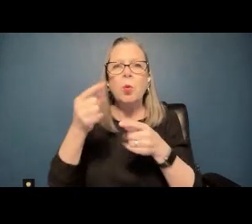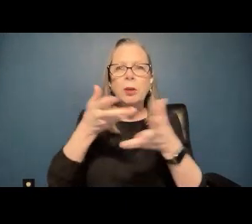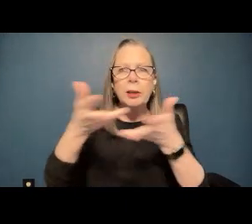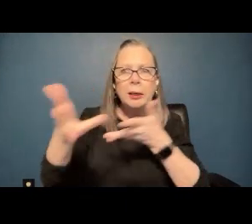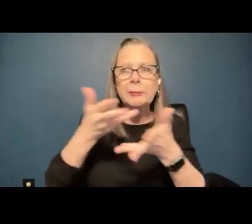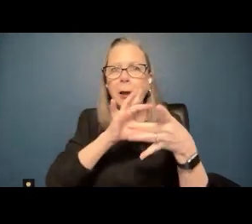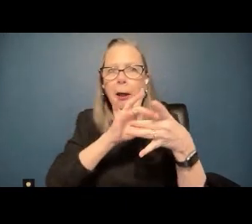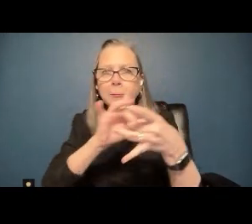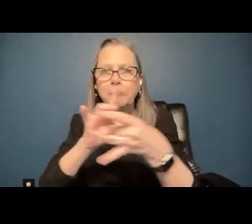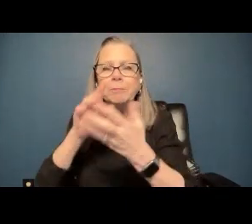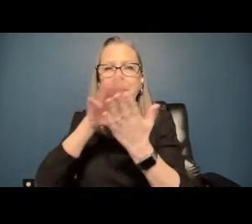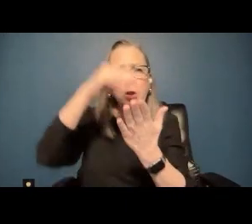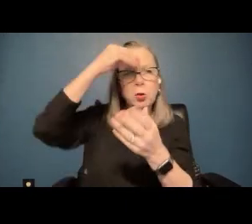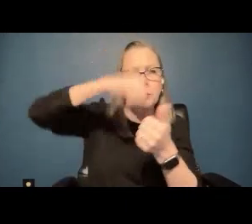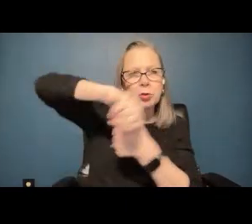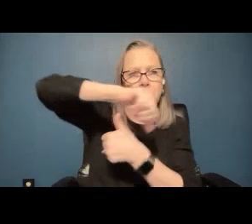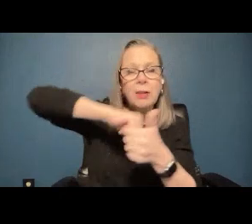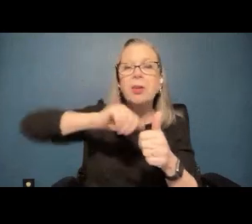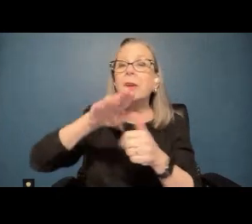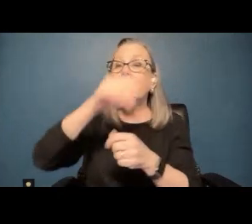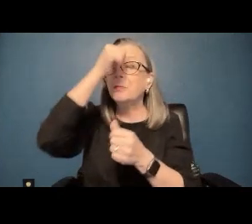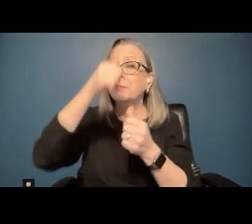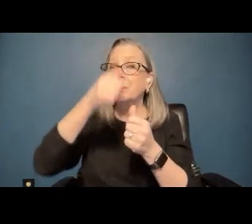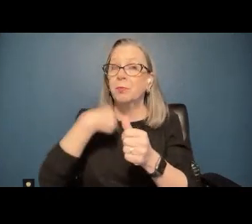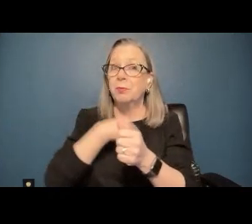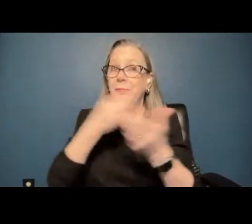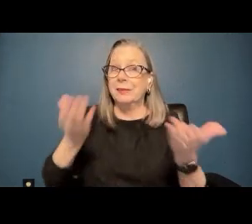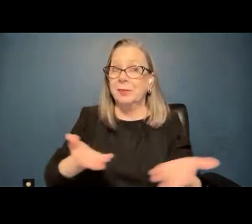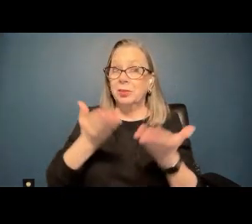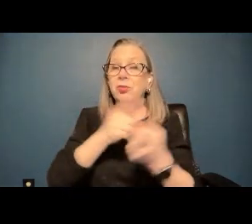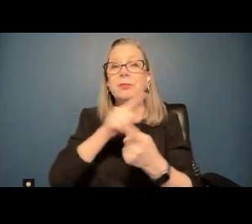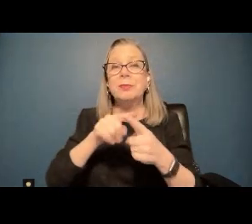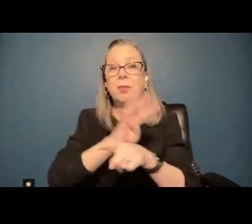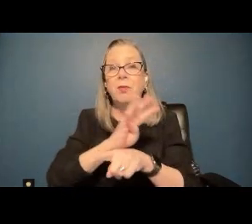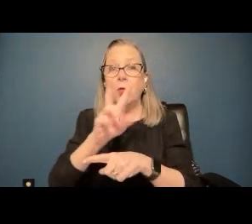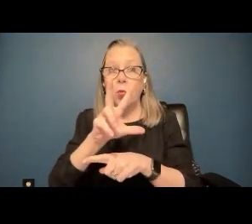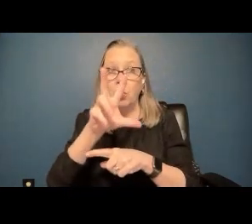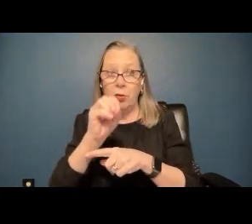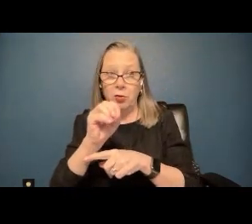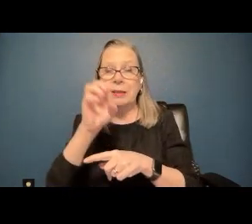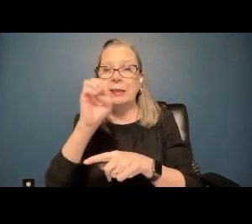As a reminder, we're going to be together until 4:30 PM Eastern Time, so about 90 minutes from now.